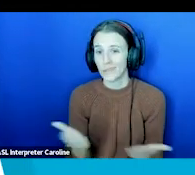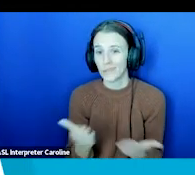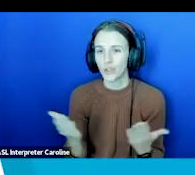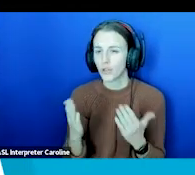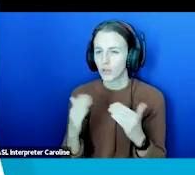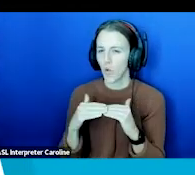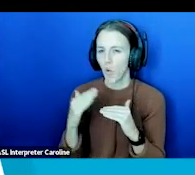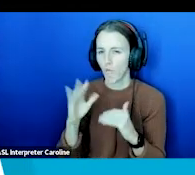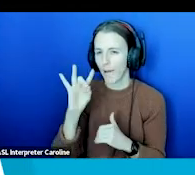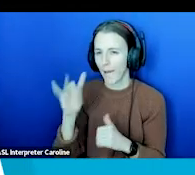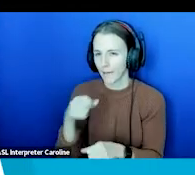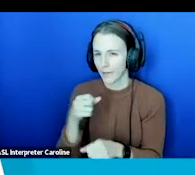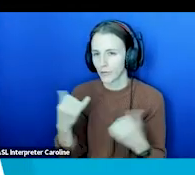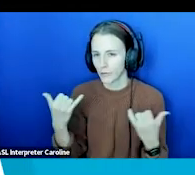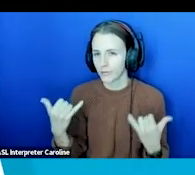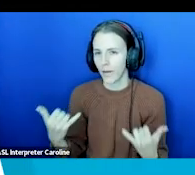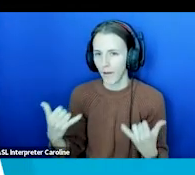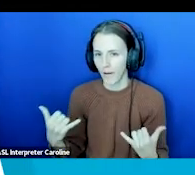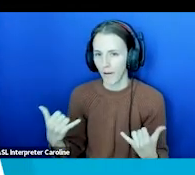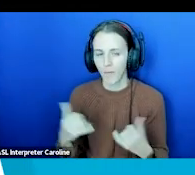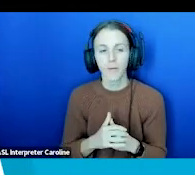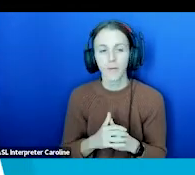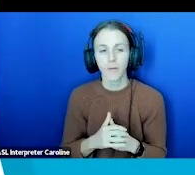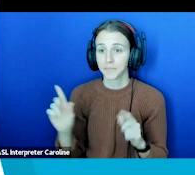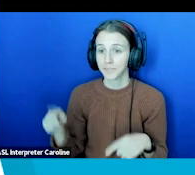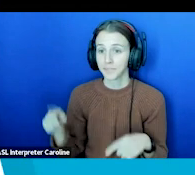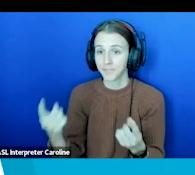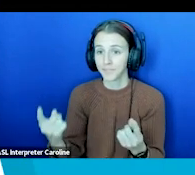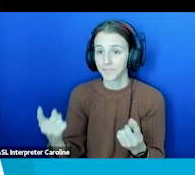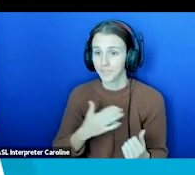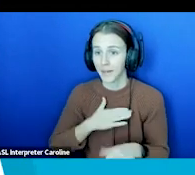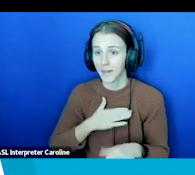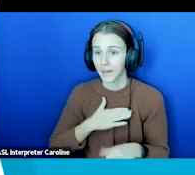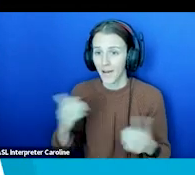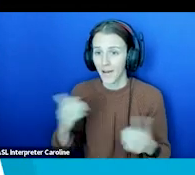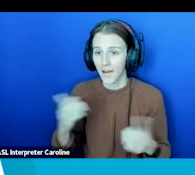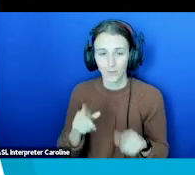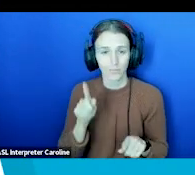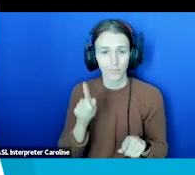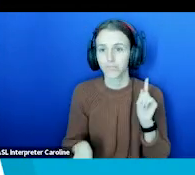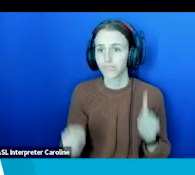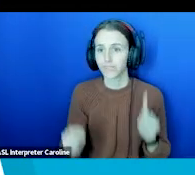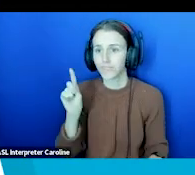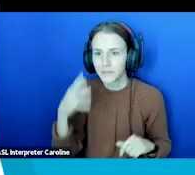STAFF ATTORNEY HERE AT EQUIP FOR EQUALITY. I HAVE BEEN HERE FOR 8